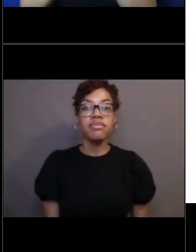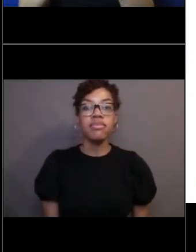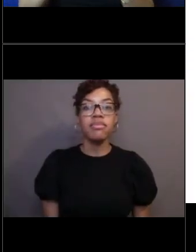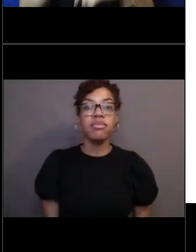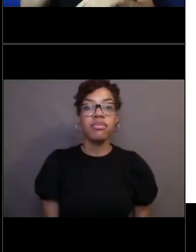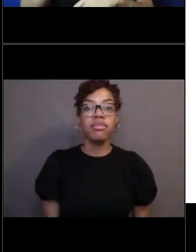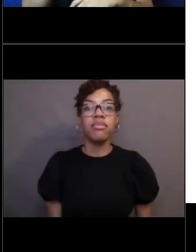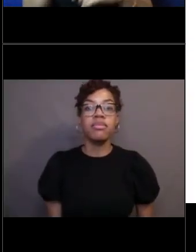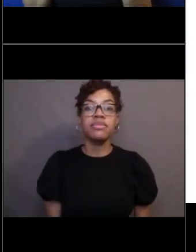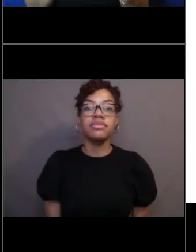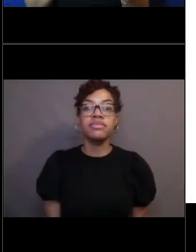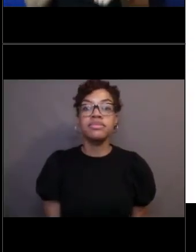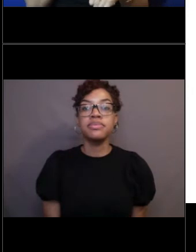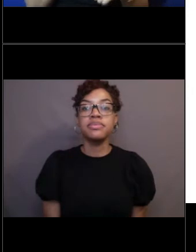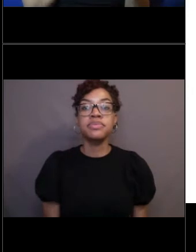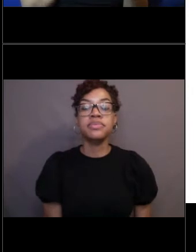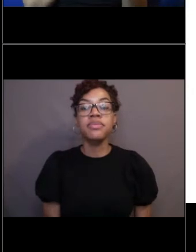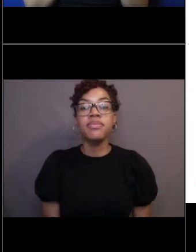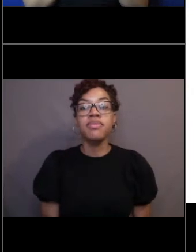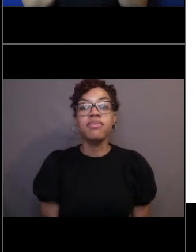of what sea turtles are doing in the environment.